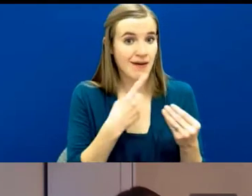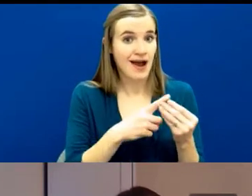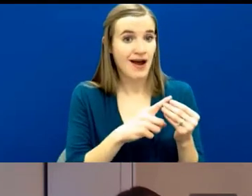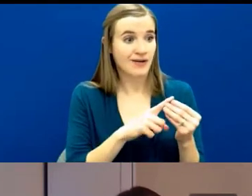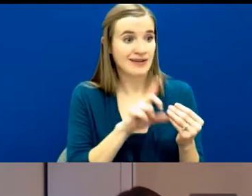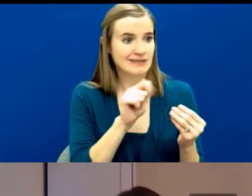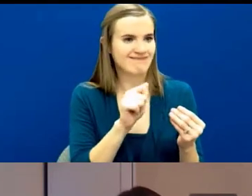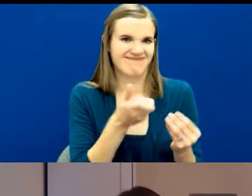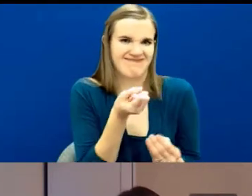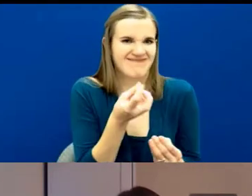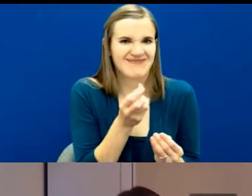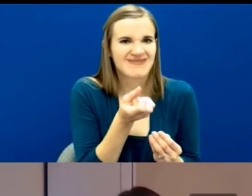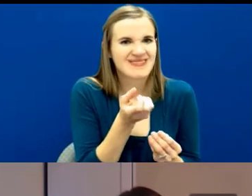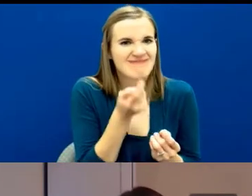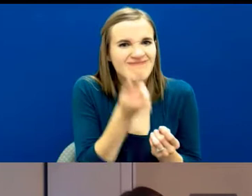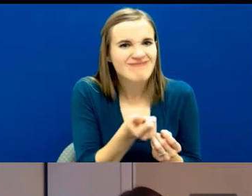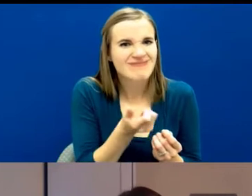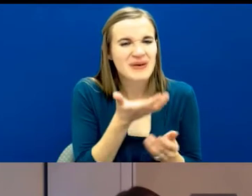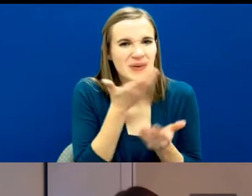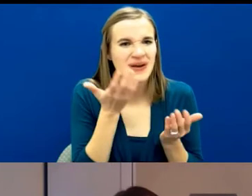don't know, if you have more to add or Kaylena may have insight in that as well.